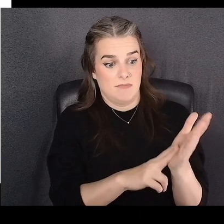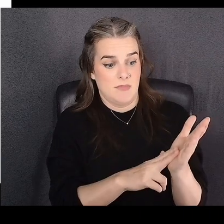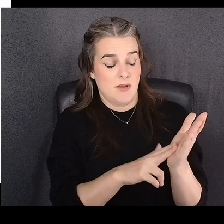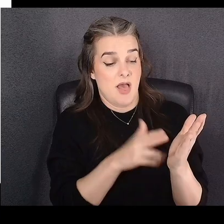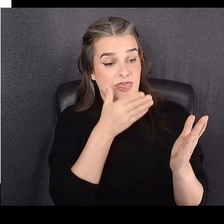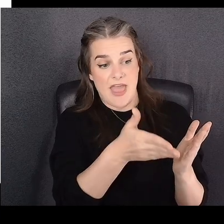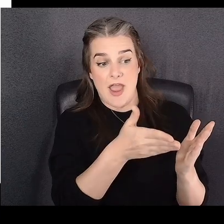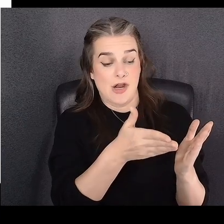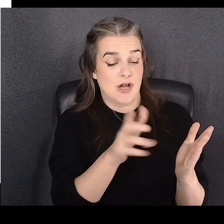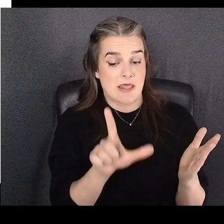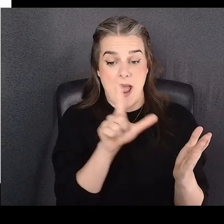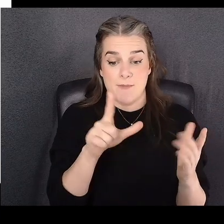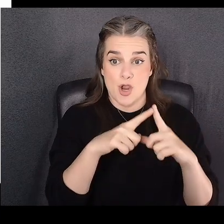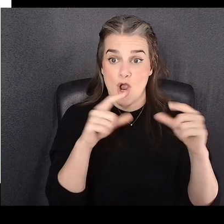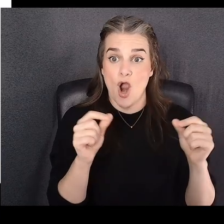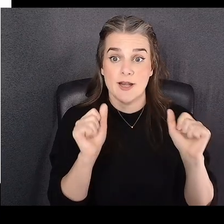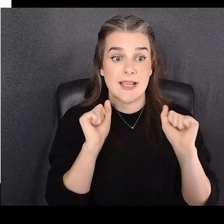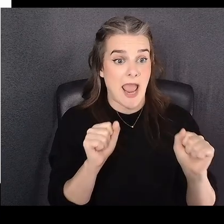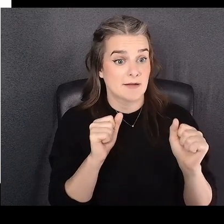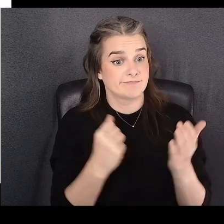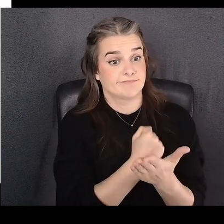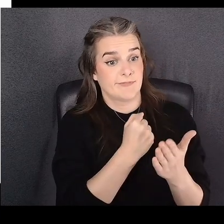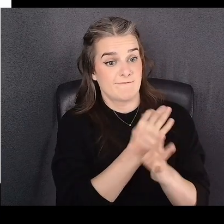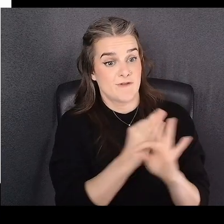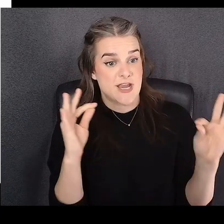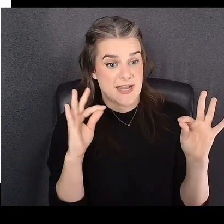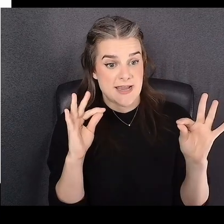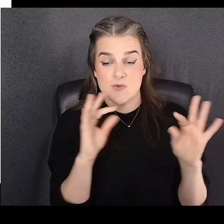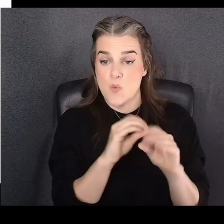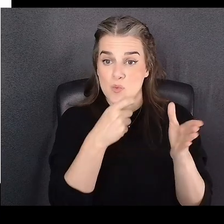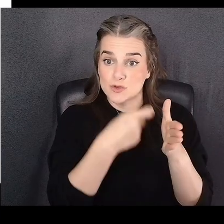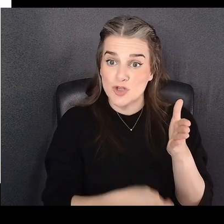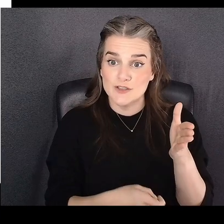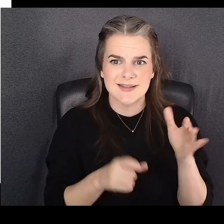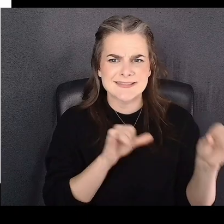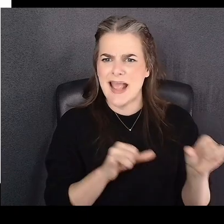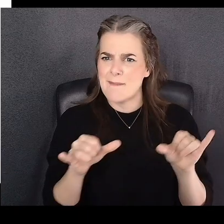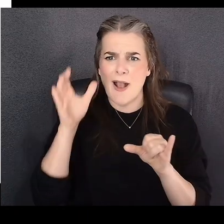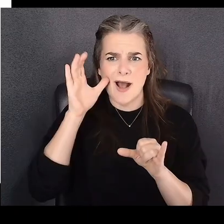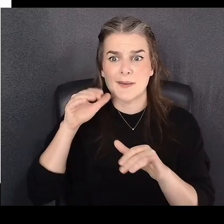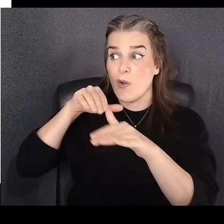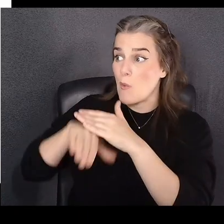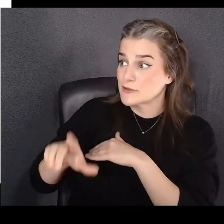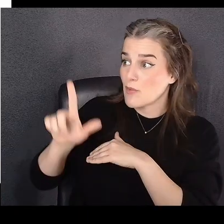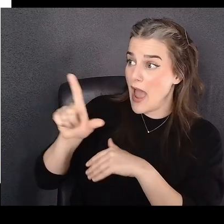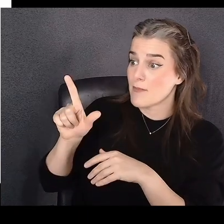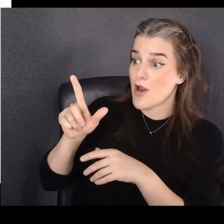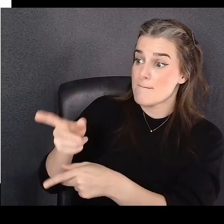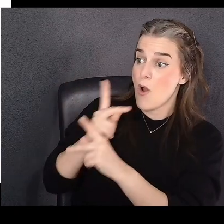of going to a library to borrow or return books and ebooks-- or ebooks and audiobooks.